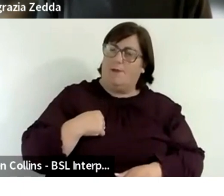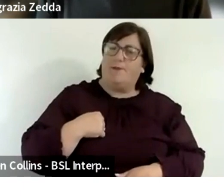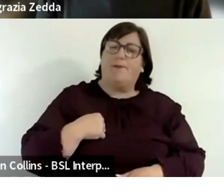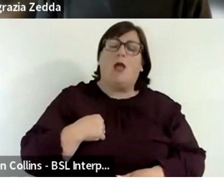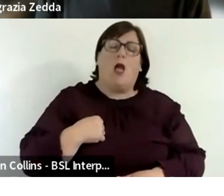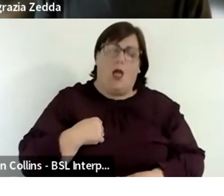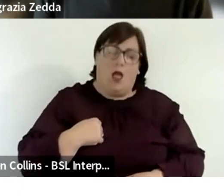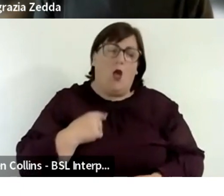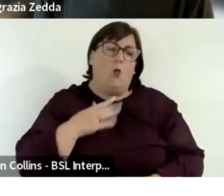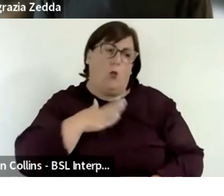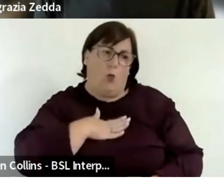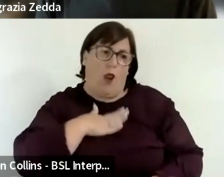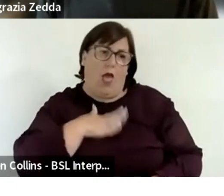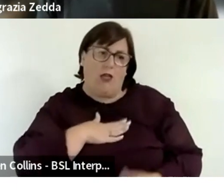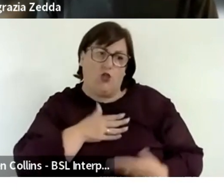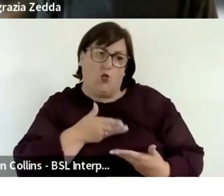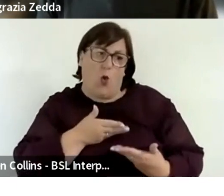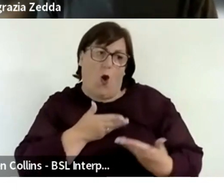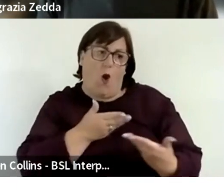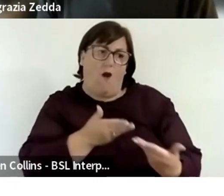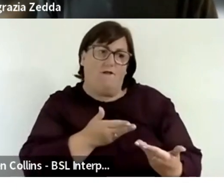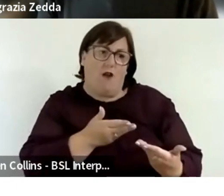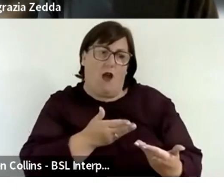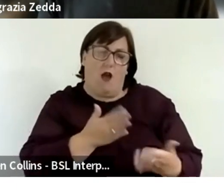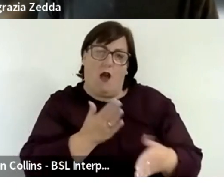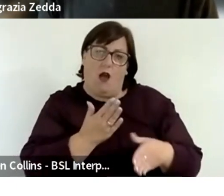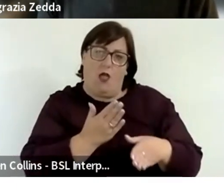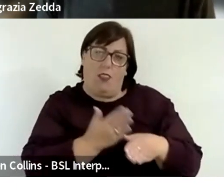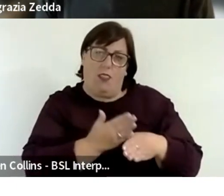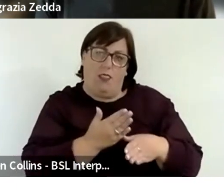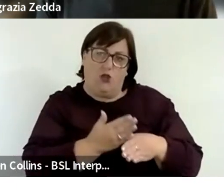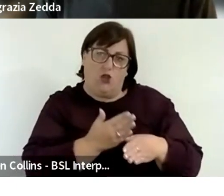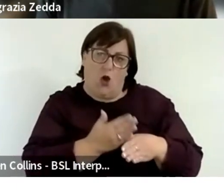position, not because we like you, but because you scored the highest.